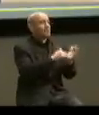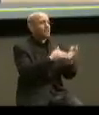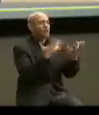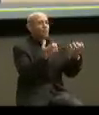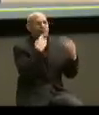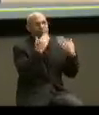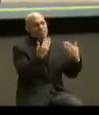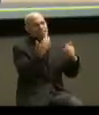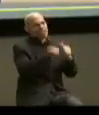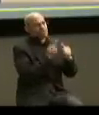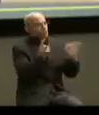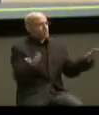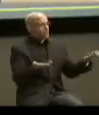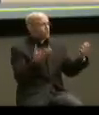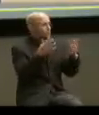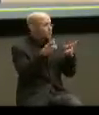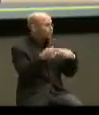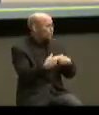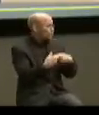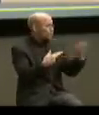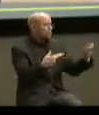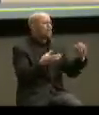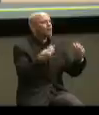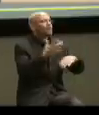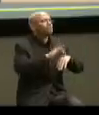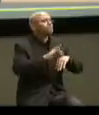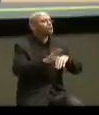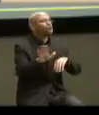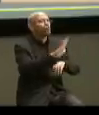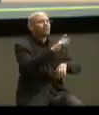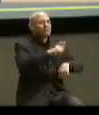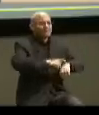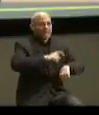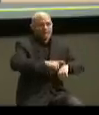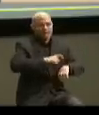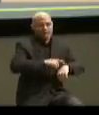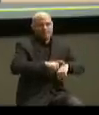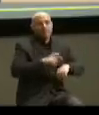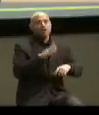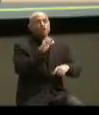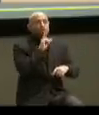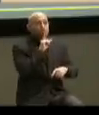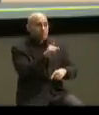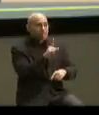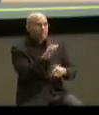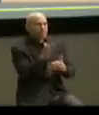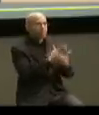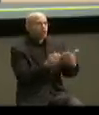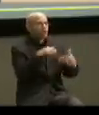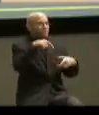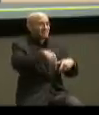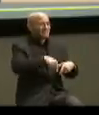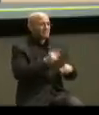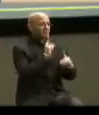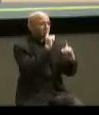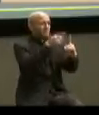GIVING US A LITTLE BIT OF YOUR TIME TODAY. YOU'RE CLEARLY PART OF THIS -- PART OF THIS MISSION.